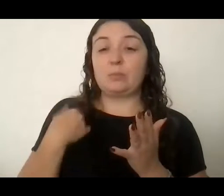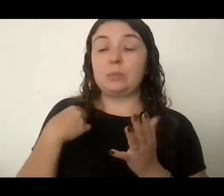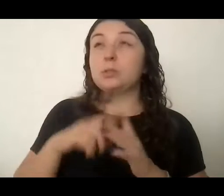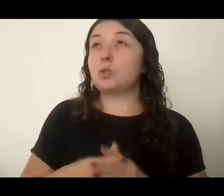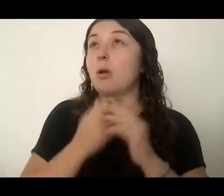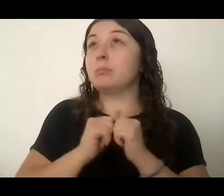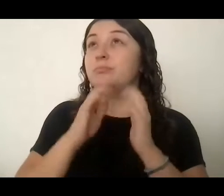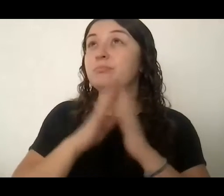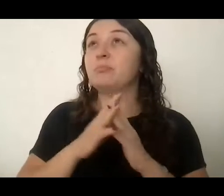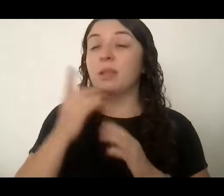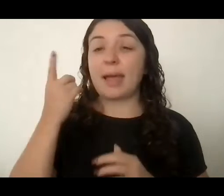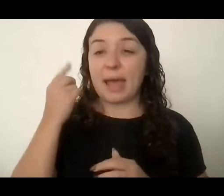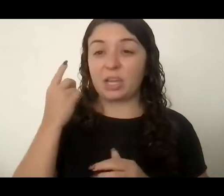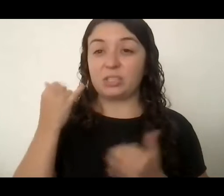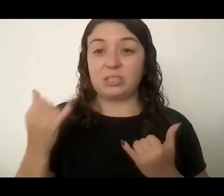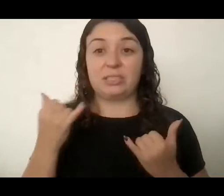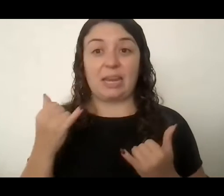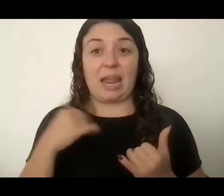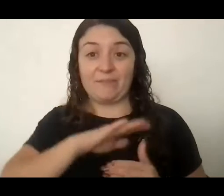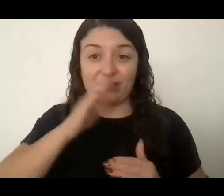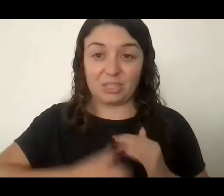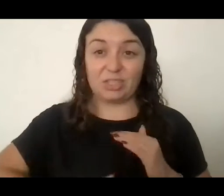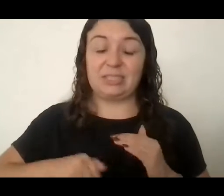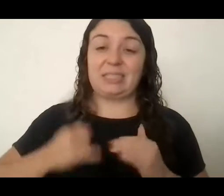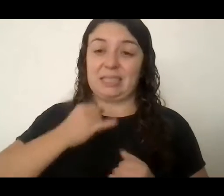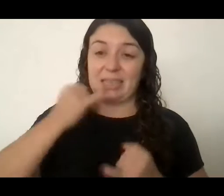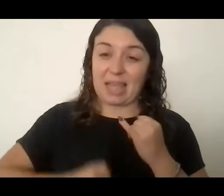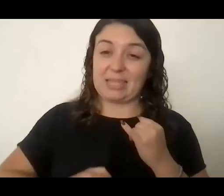and that we are actually finishing up today. Today is the last webinar in our